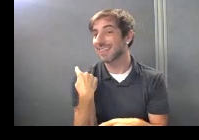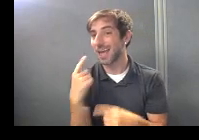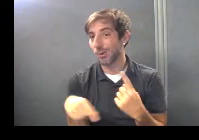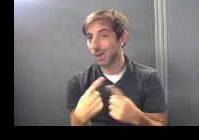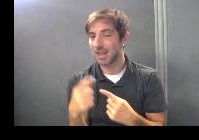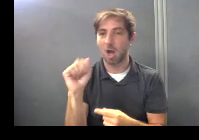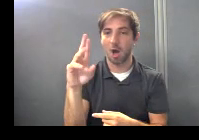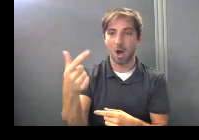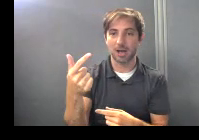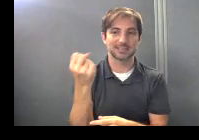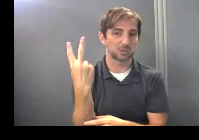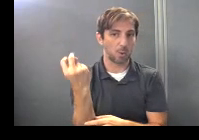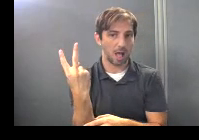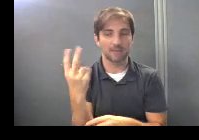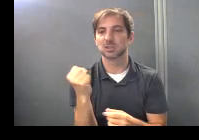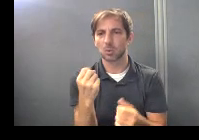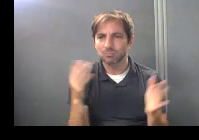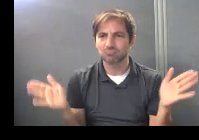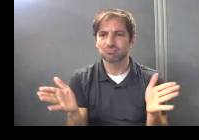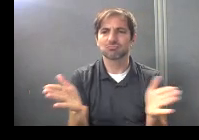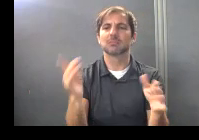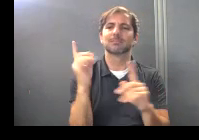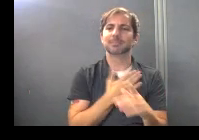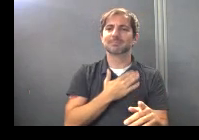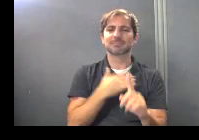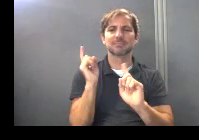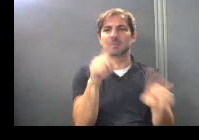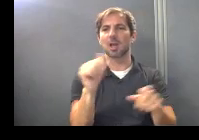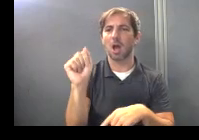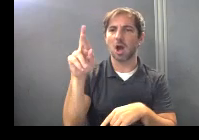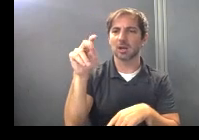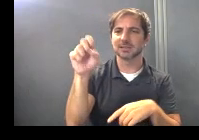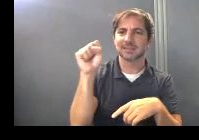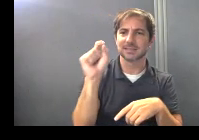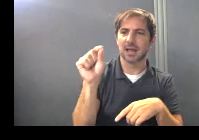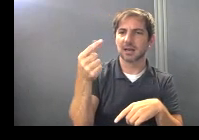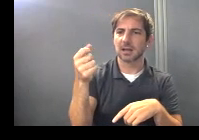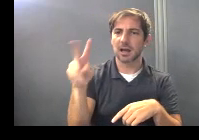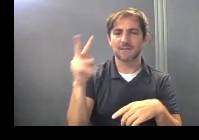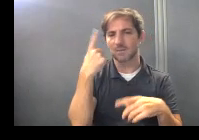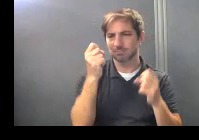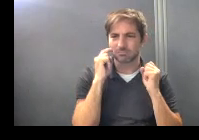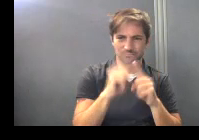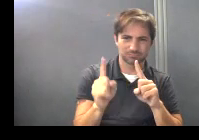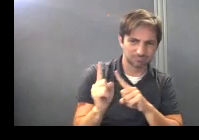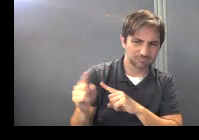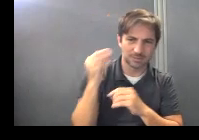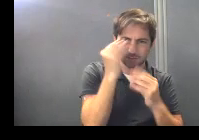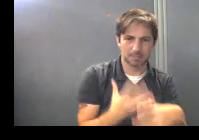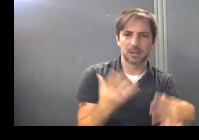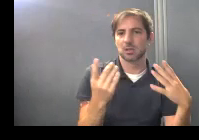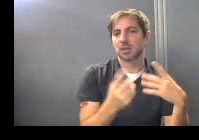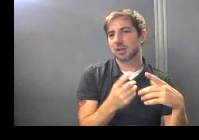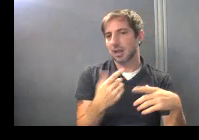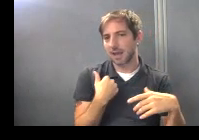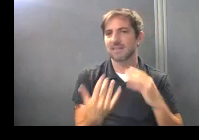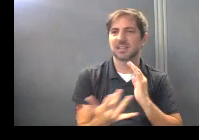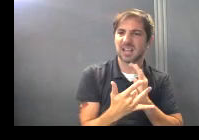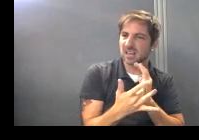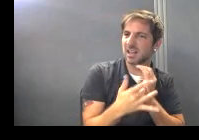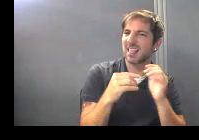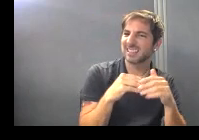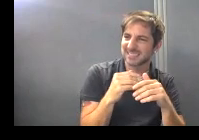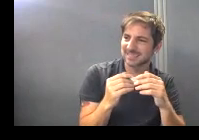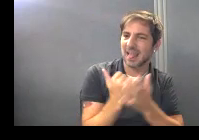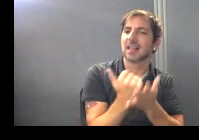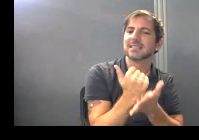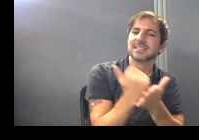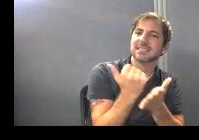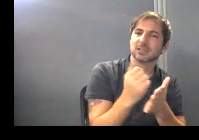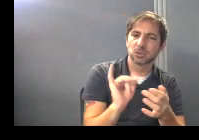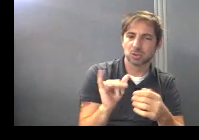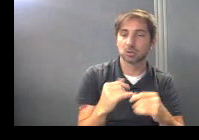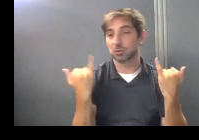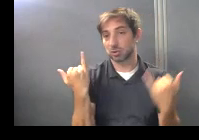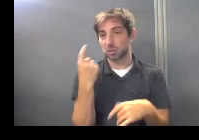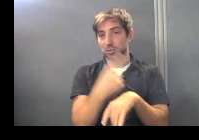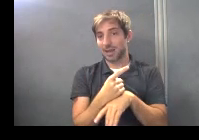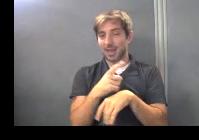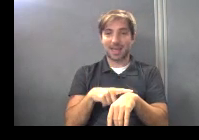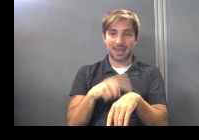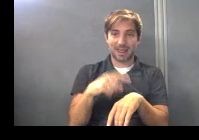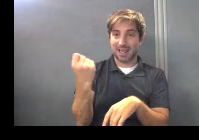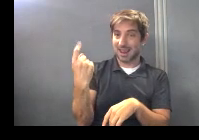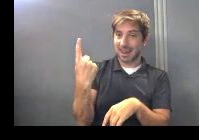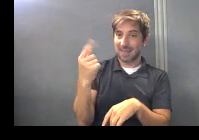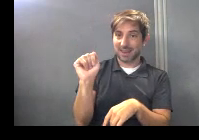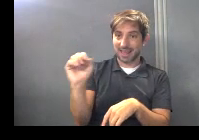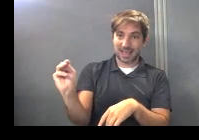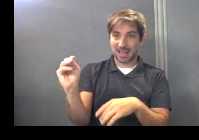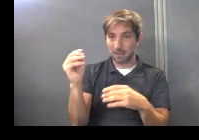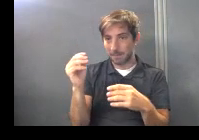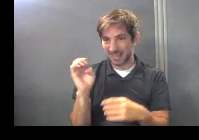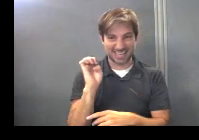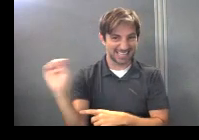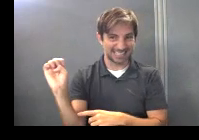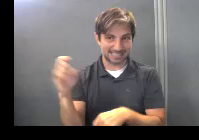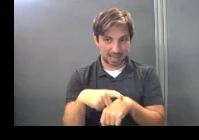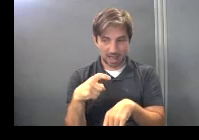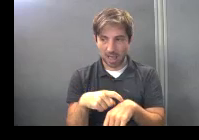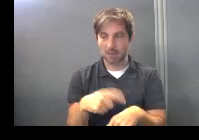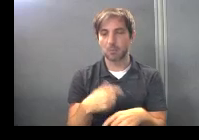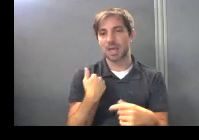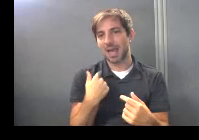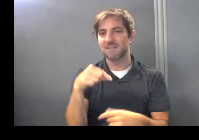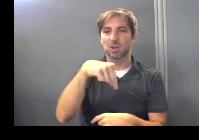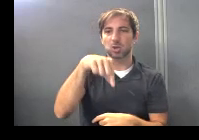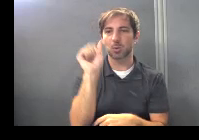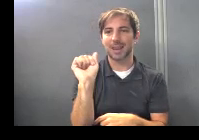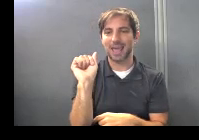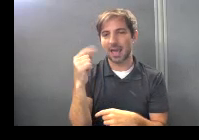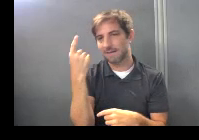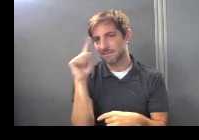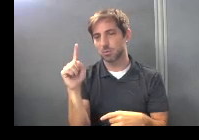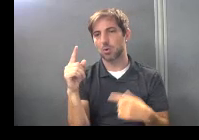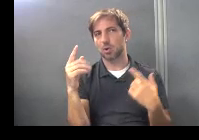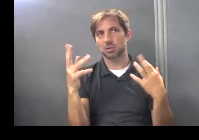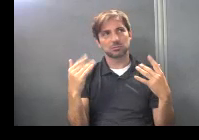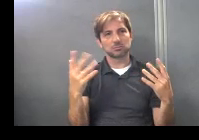I URGE YOU TO GO ONLINE. TODAY WE HAVE A Q&A FOR ANYONE WITH QUESTIONS.